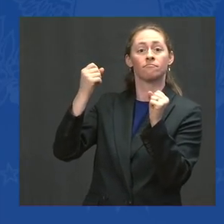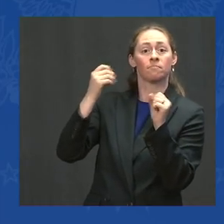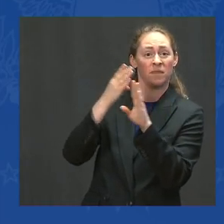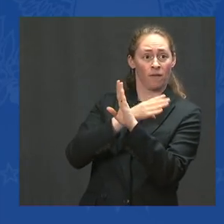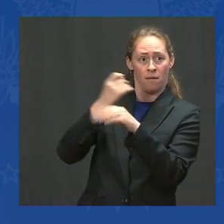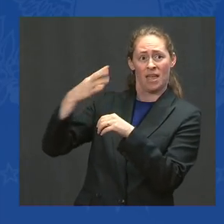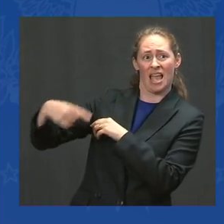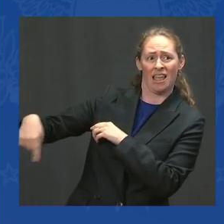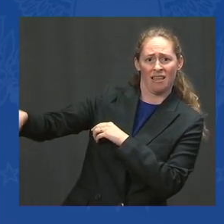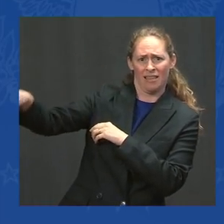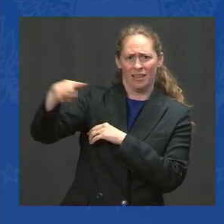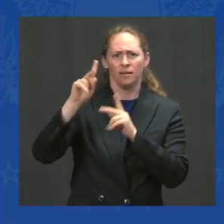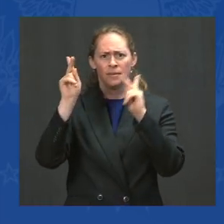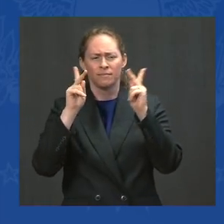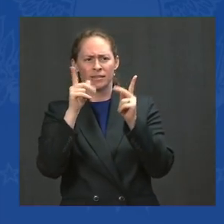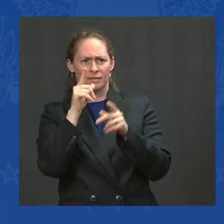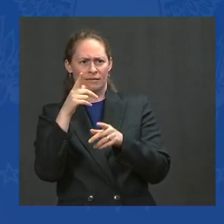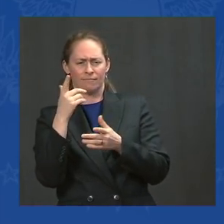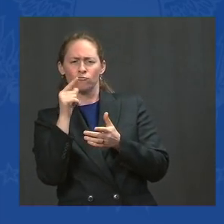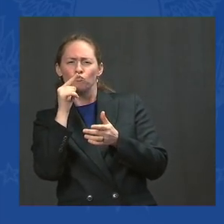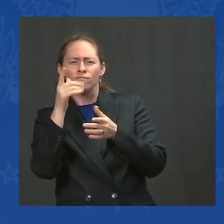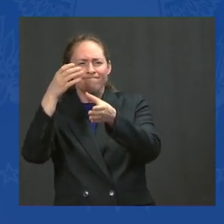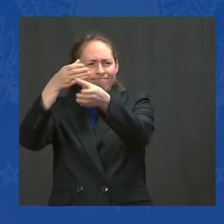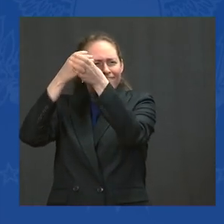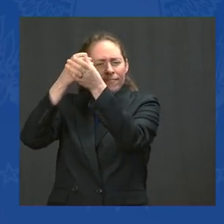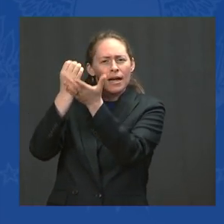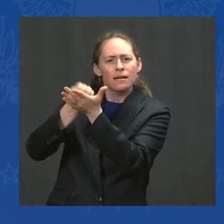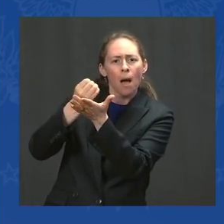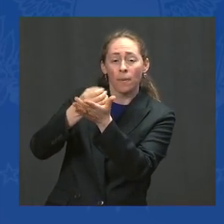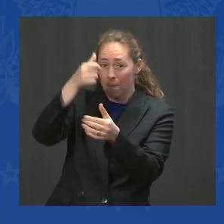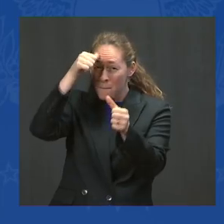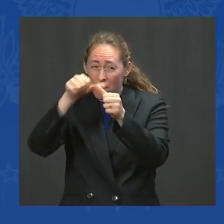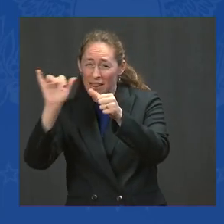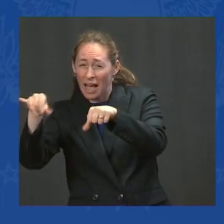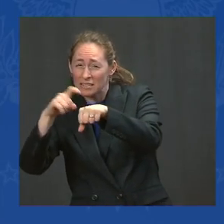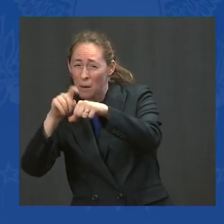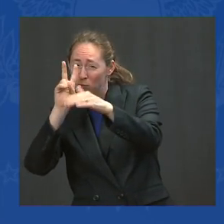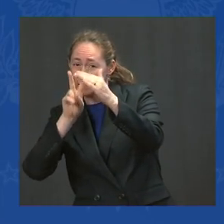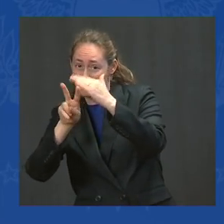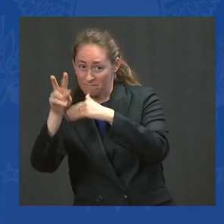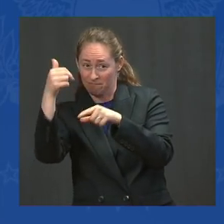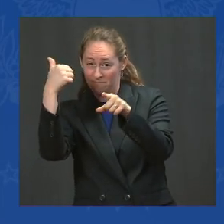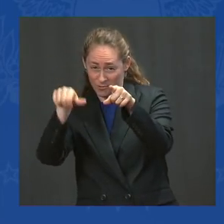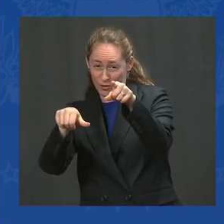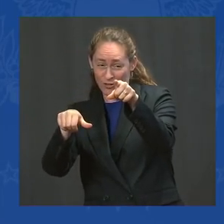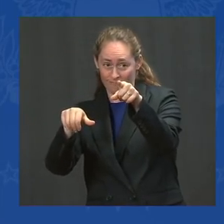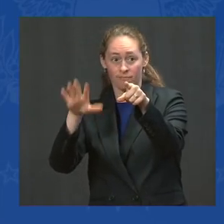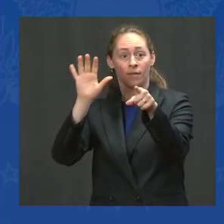You might remember some of the predictions. That if I became President, we'd, quote,